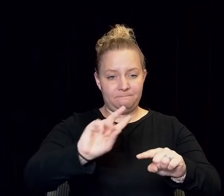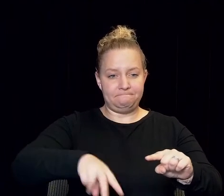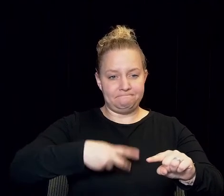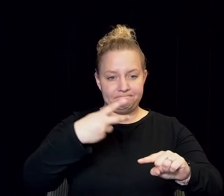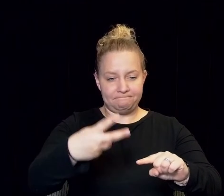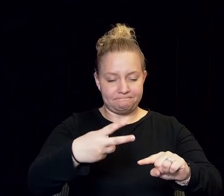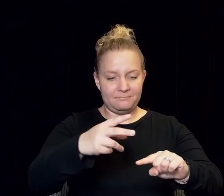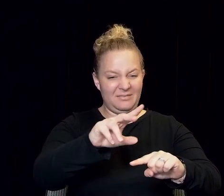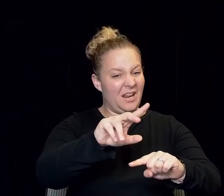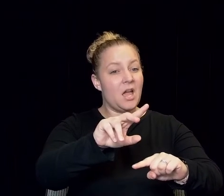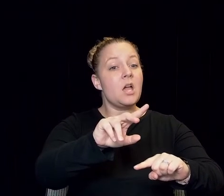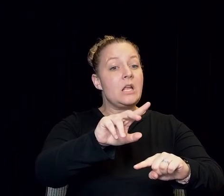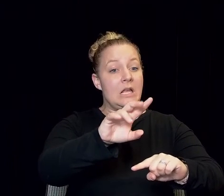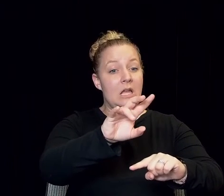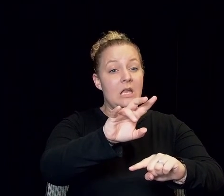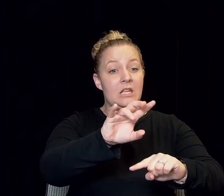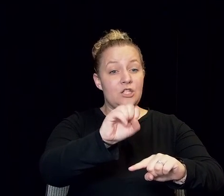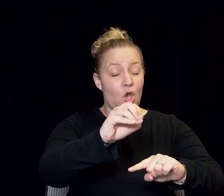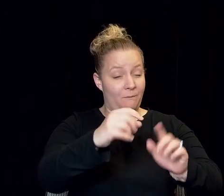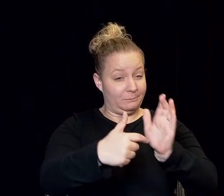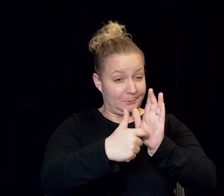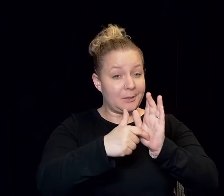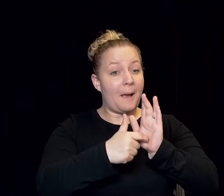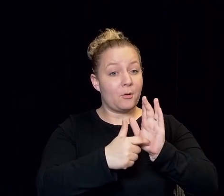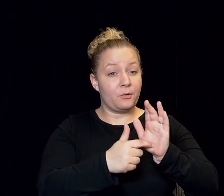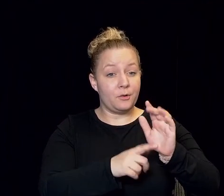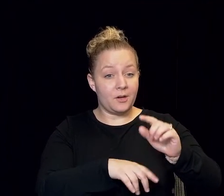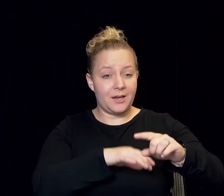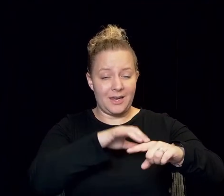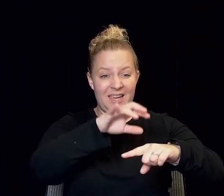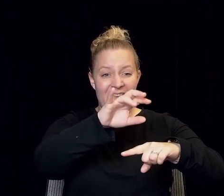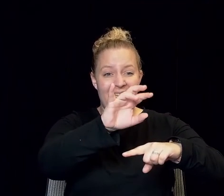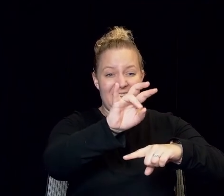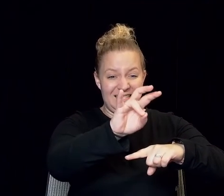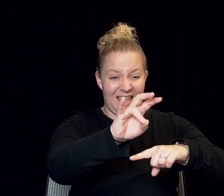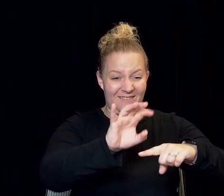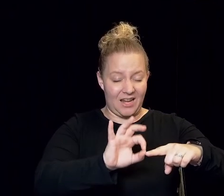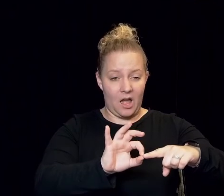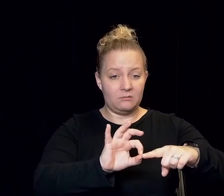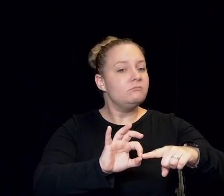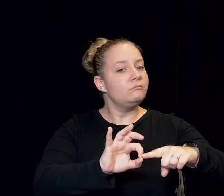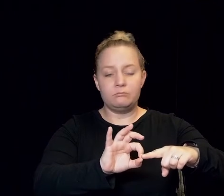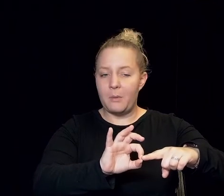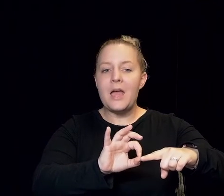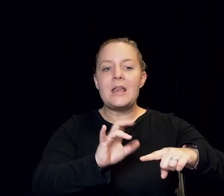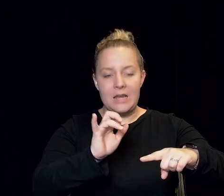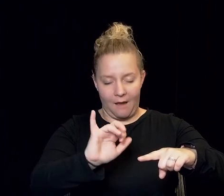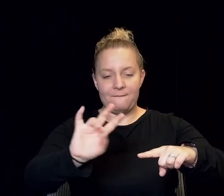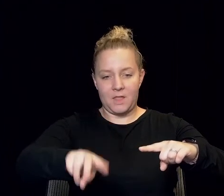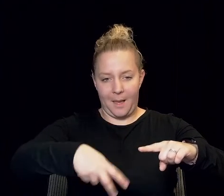denominator up to numerator. So, when I flip this, I end up with -9/7. So like I said, make sure